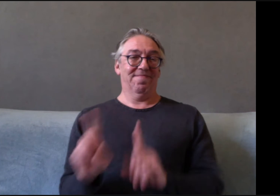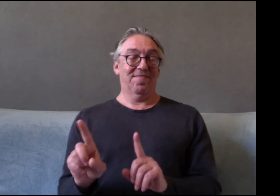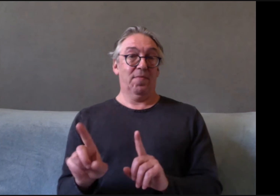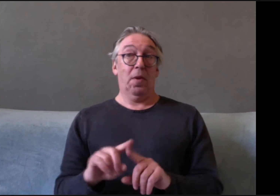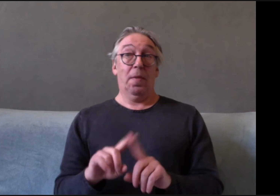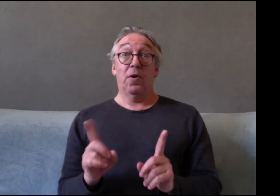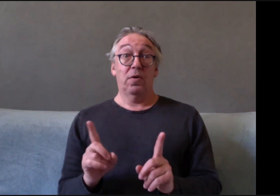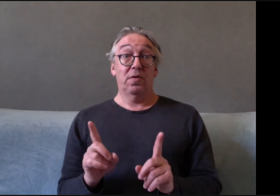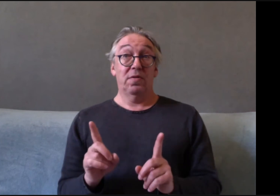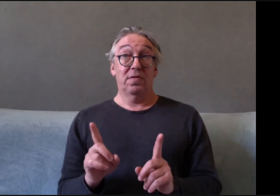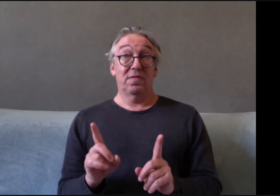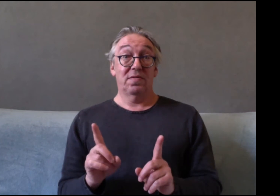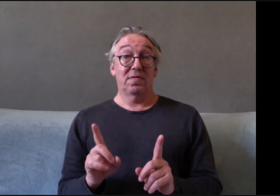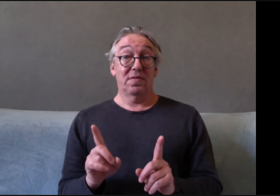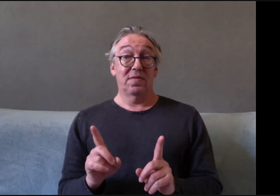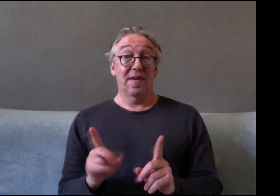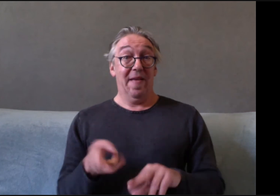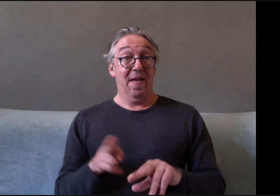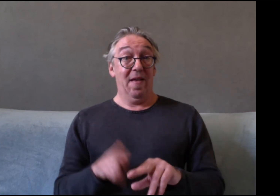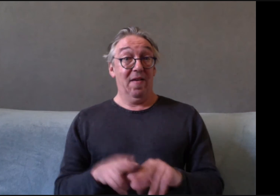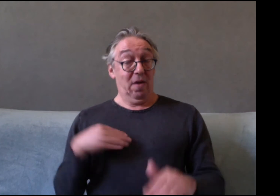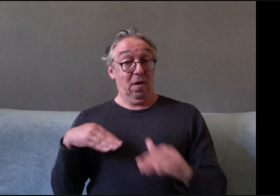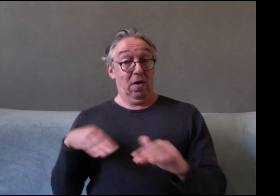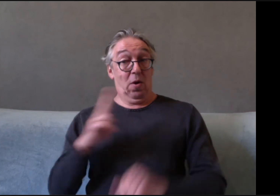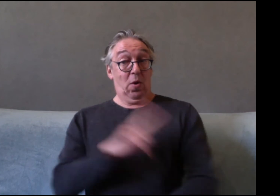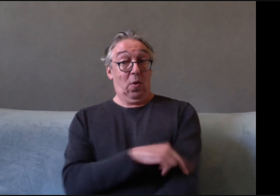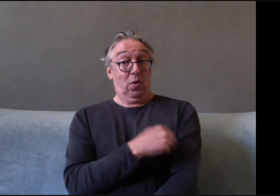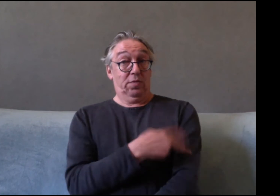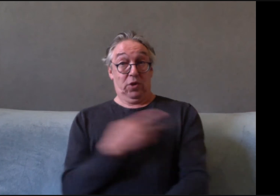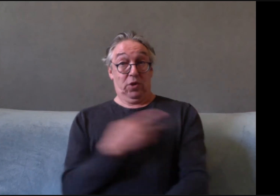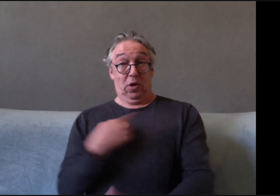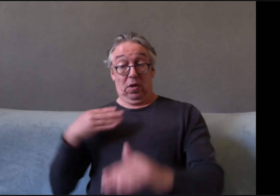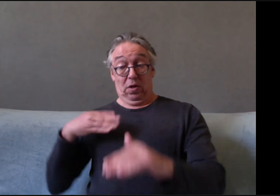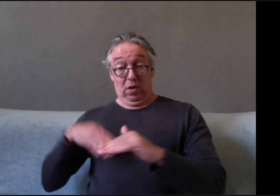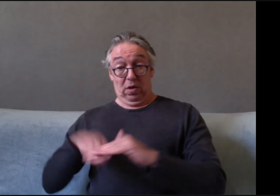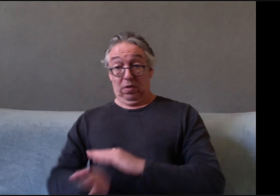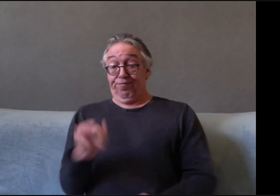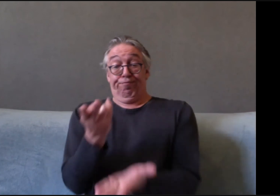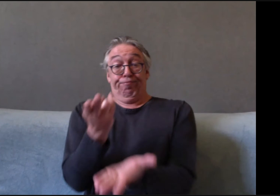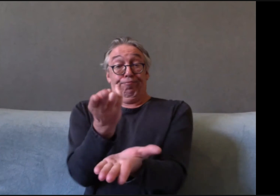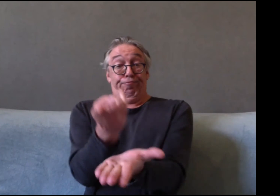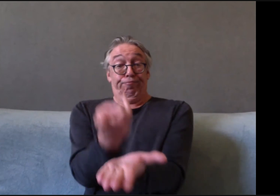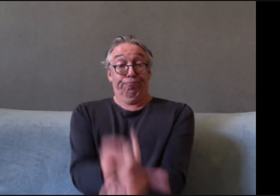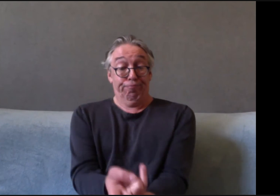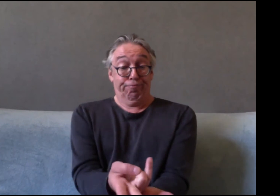People who can't communicate clearly or who's decisions aren't clear